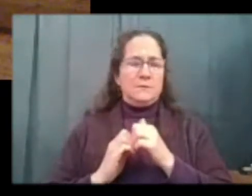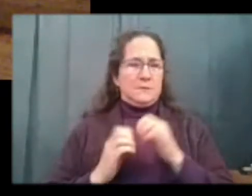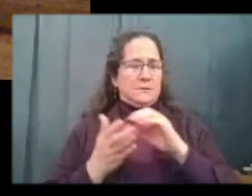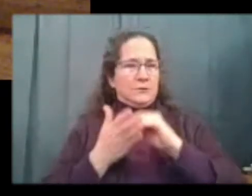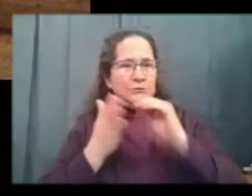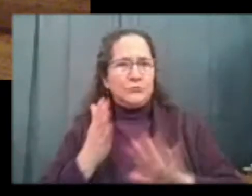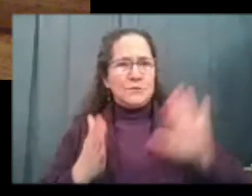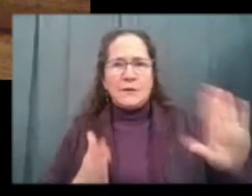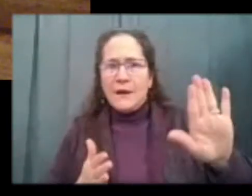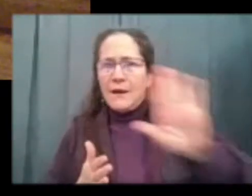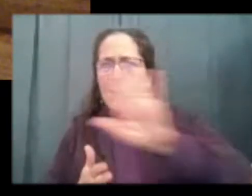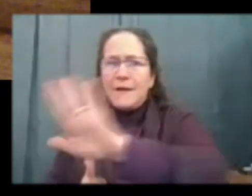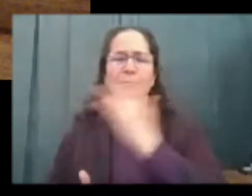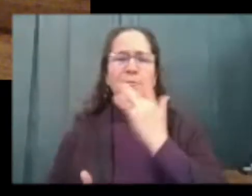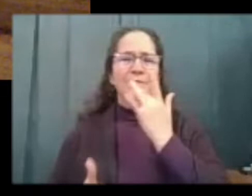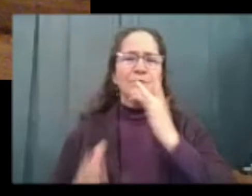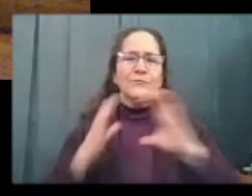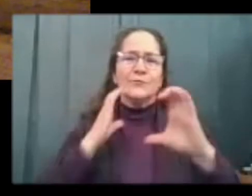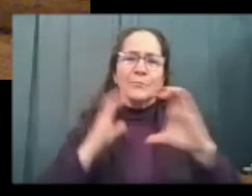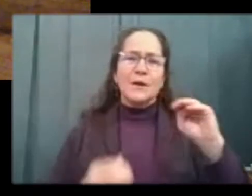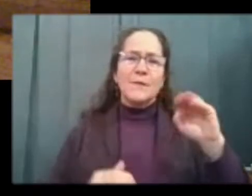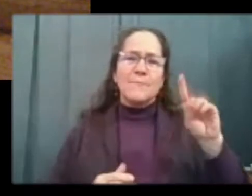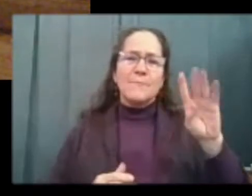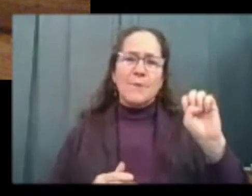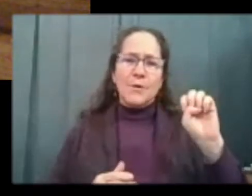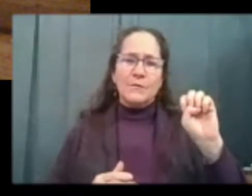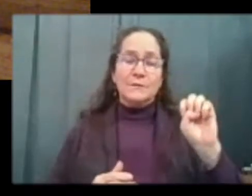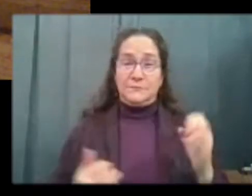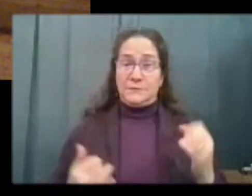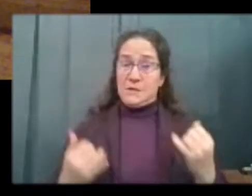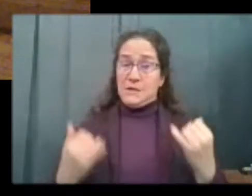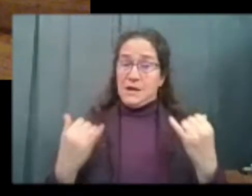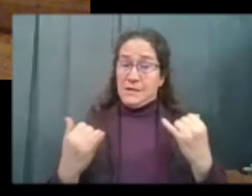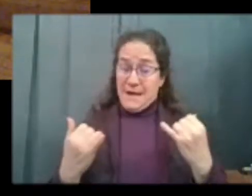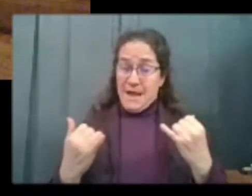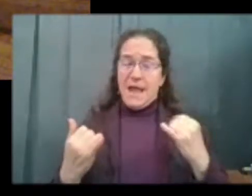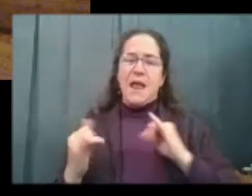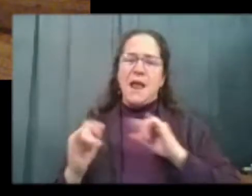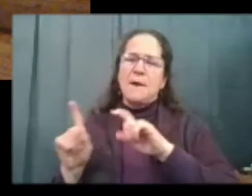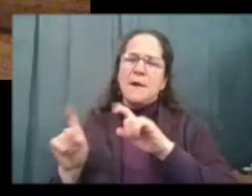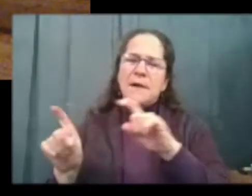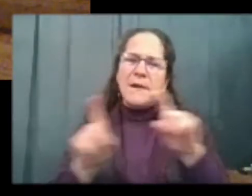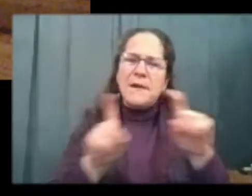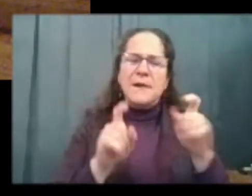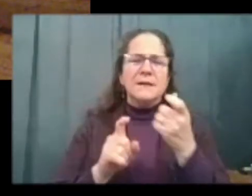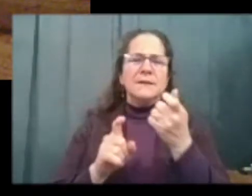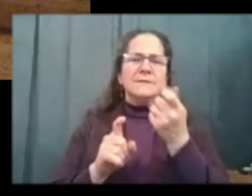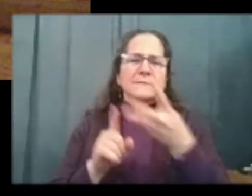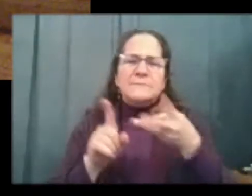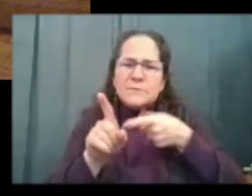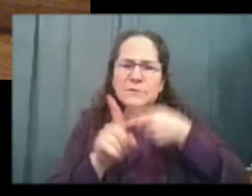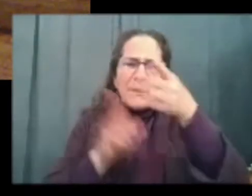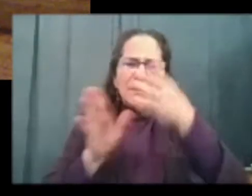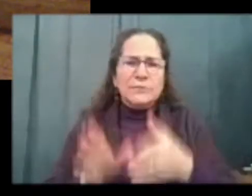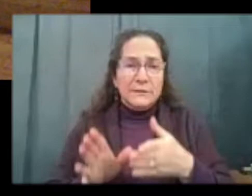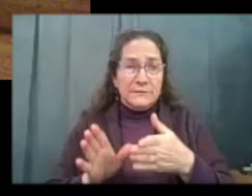communication mode. Today we will interview specialists in the field about how to identify learners preferred